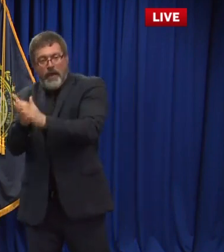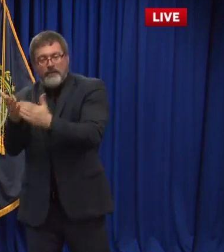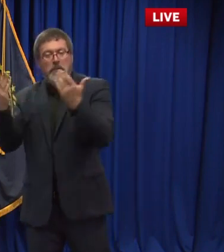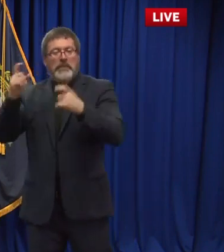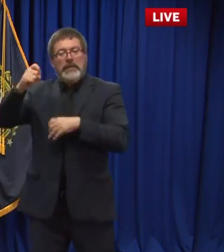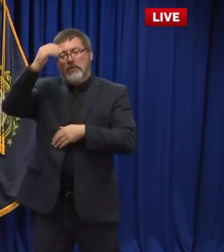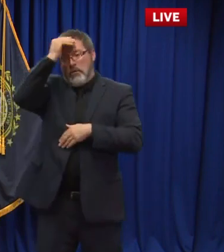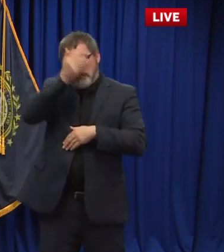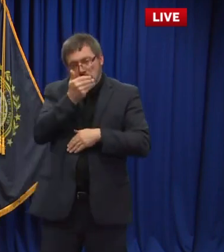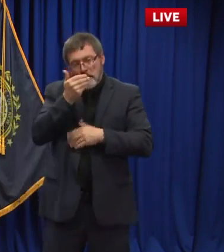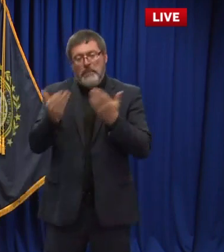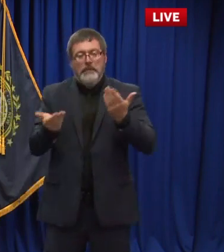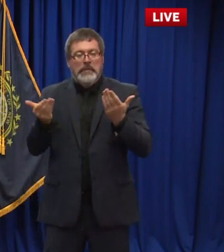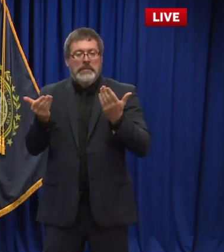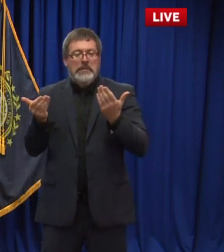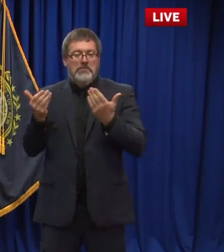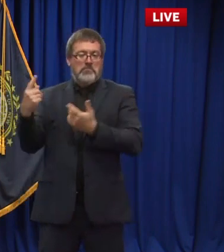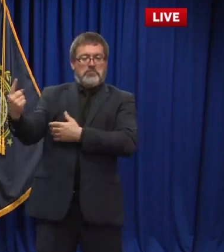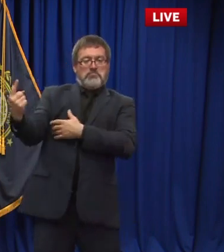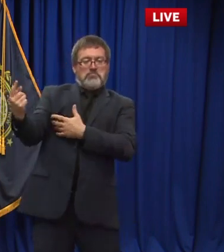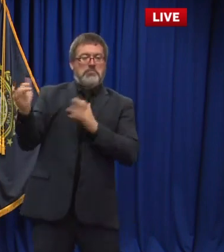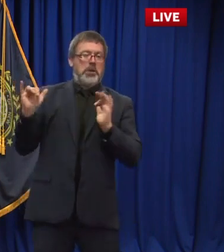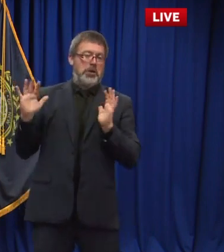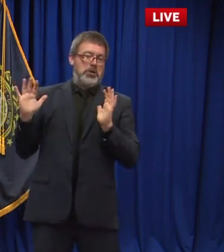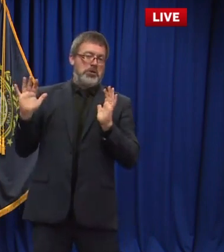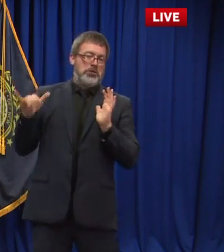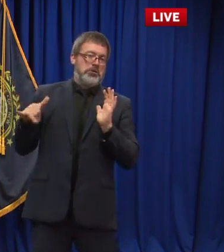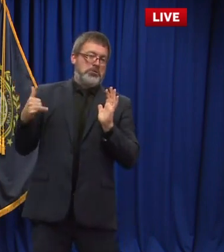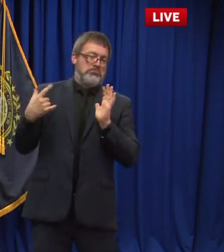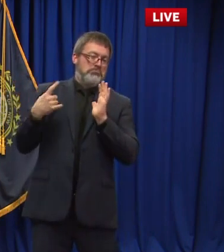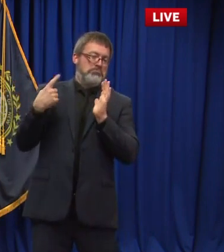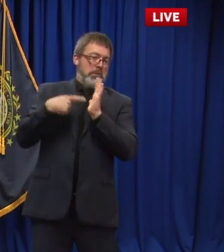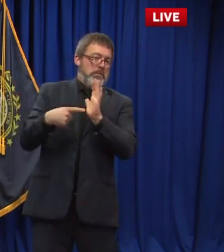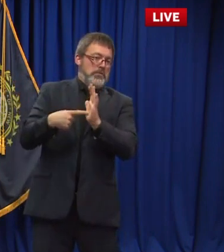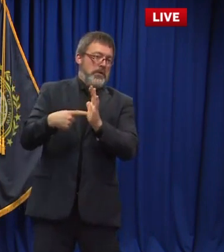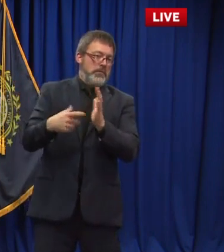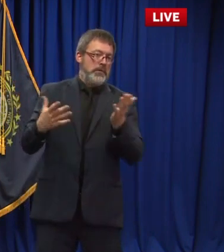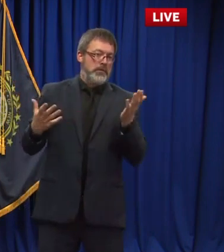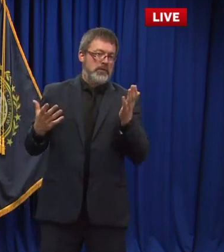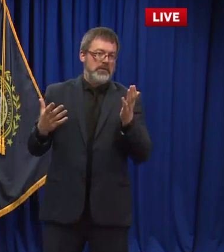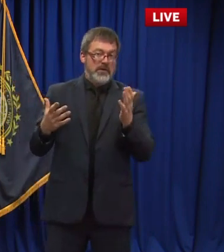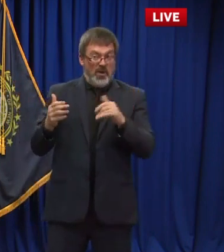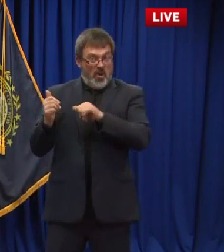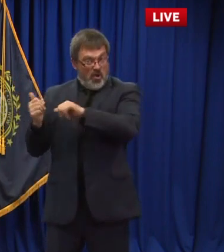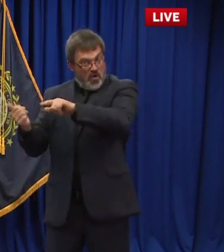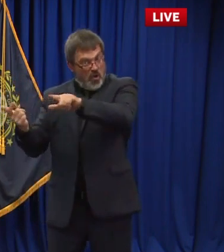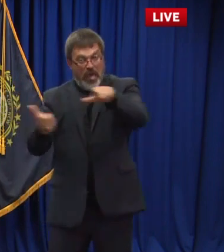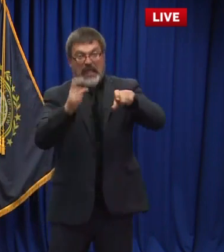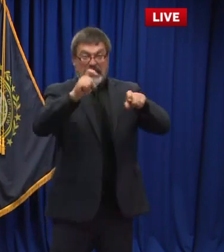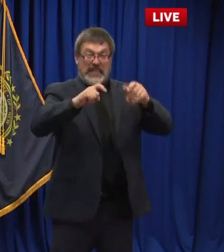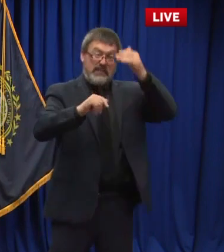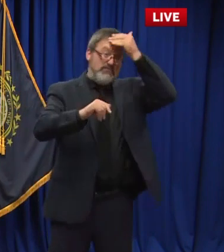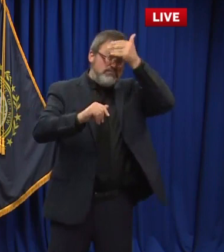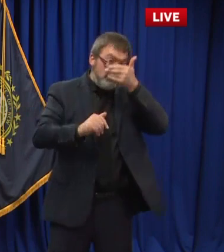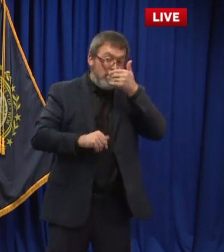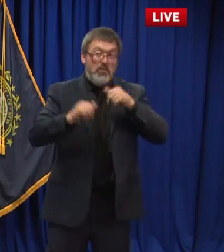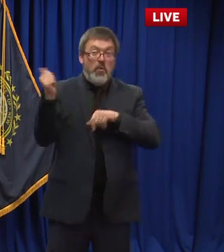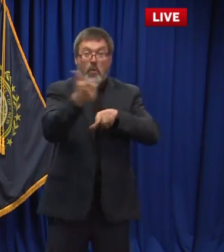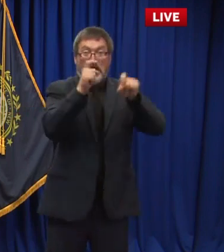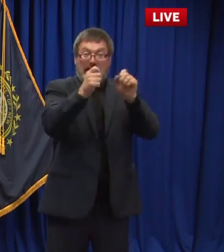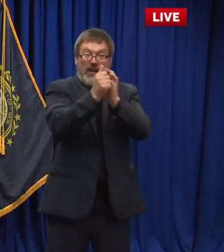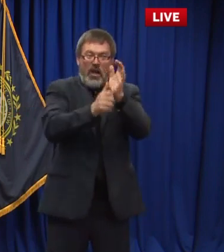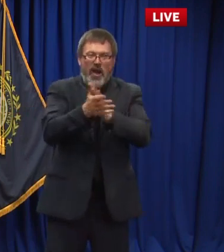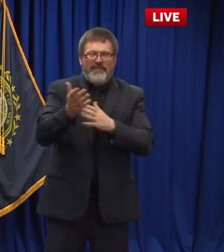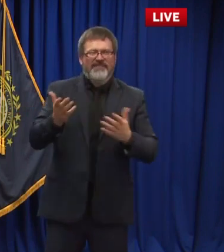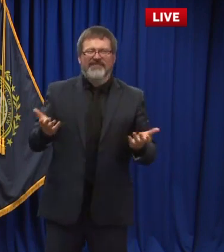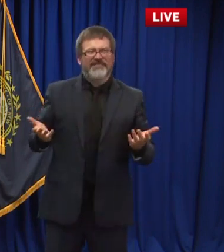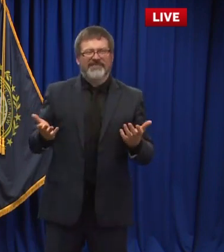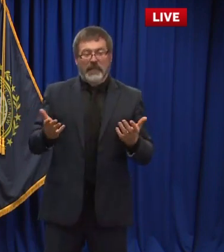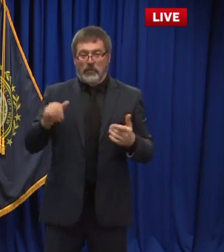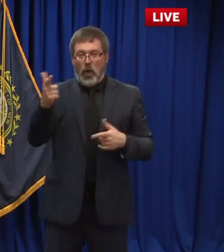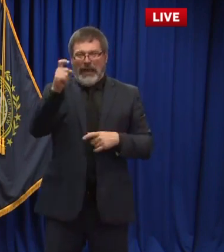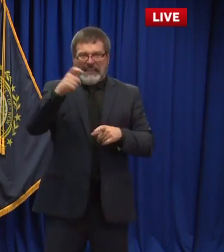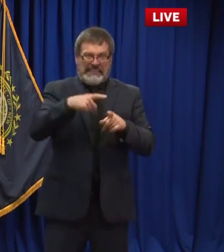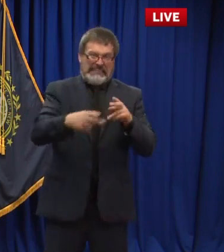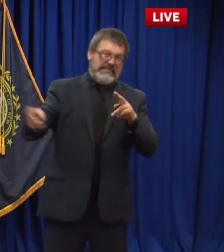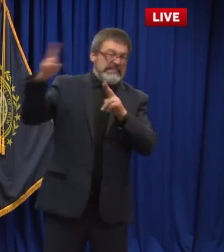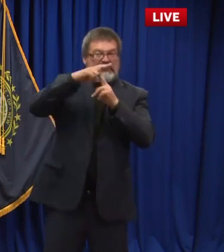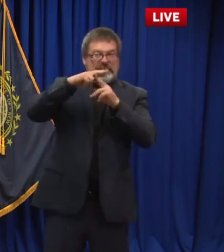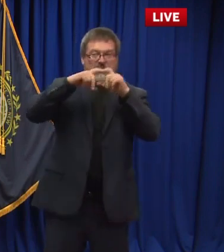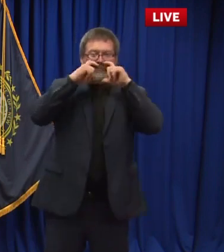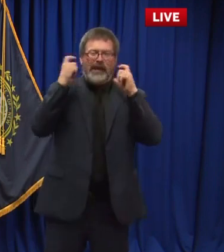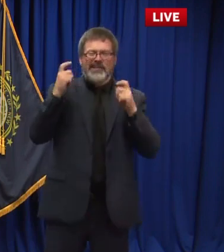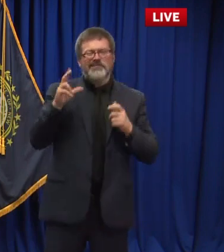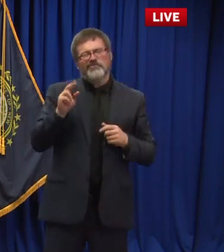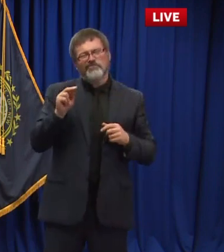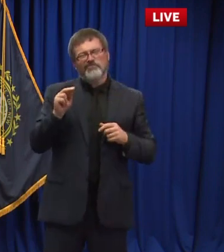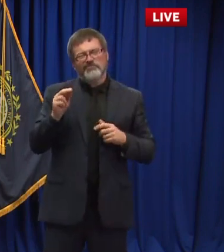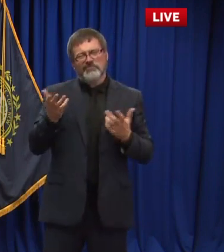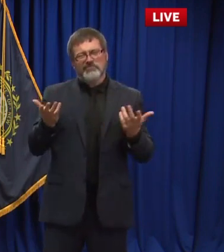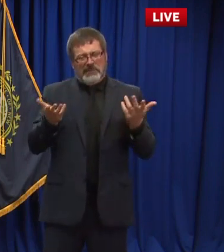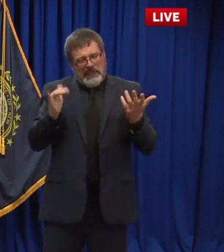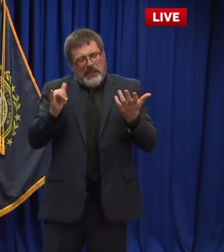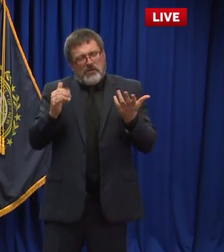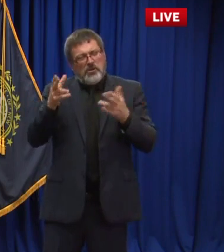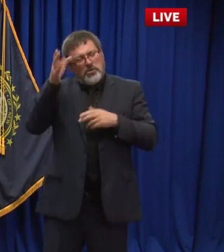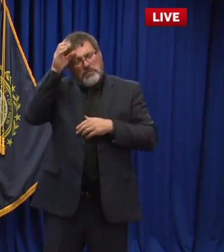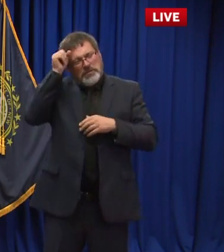FOR THE SCHOOL NURSE AND OTHERS YOU MAY HAVE THESE FOR GALLONS OR FACE SHIELDS OR MAYBE OTHER LEVELS OF PPE, BUT NOT TO THE LEVEL OF EVERY STUDENT HAVING TO WEAR AND N95 MASK OR SOMETHING